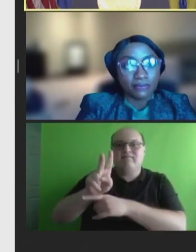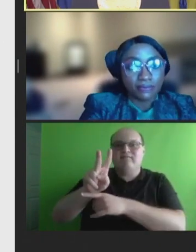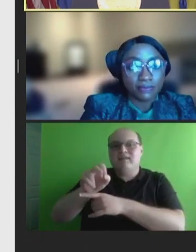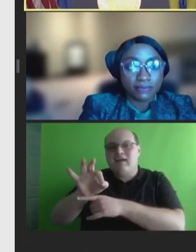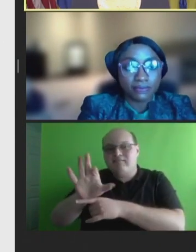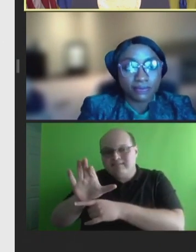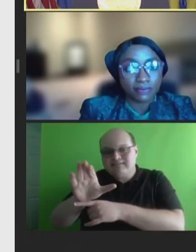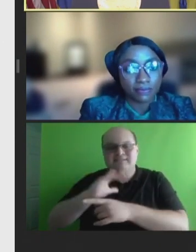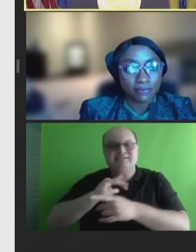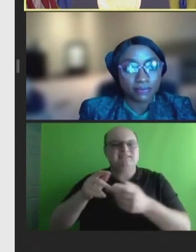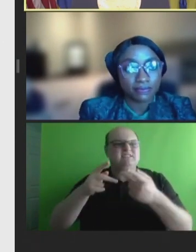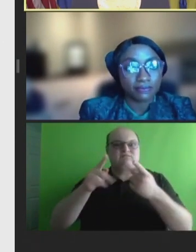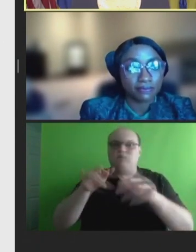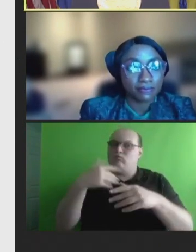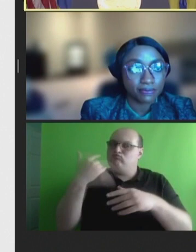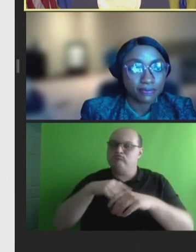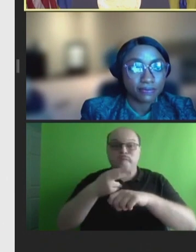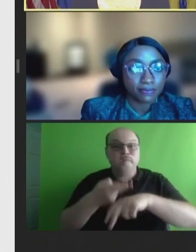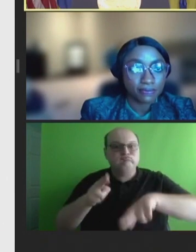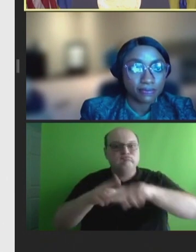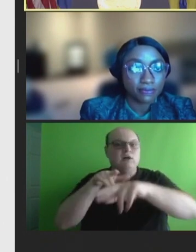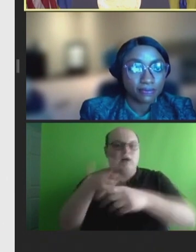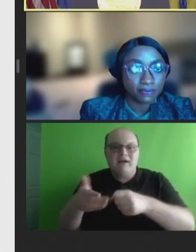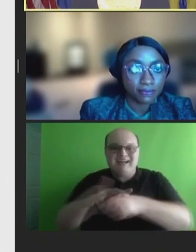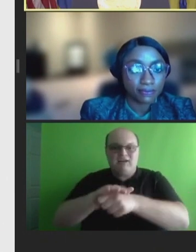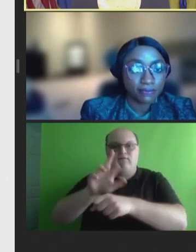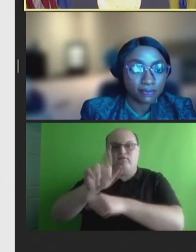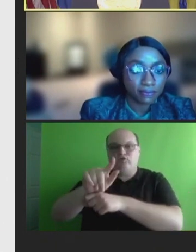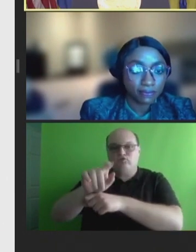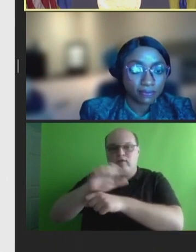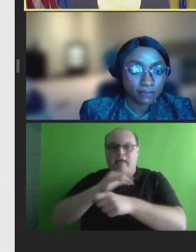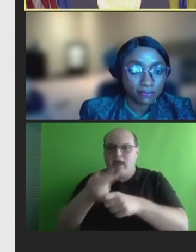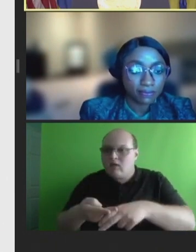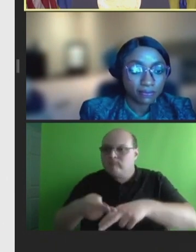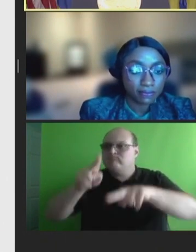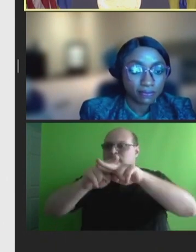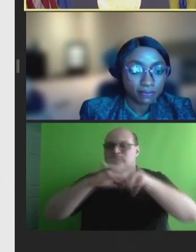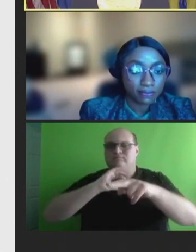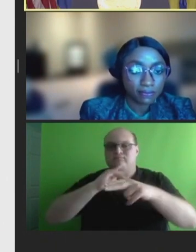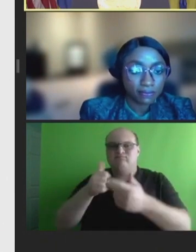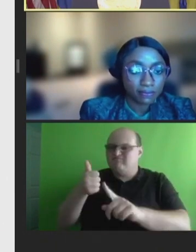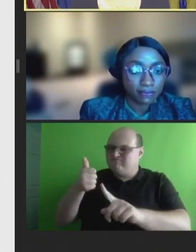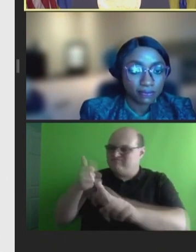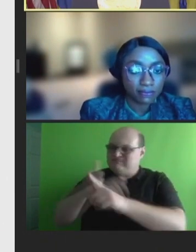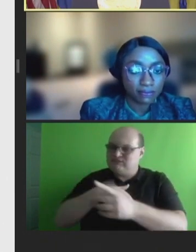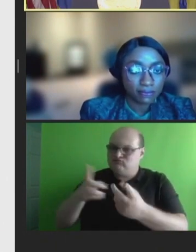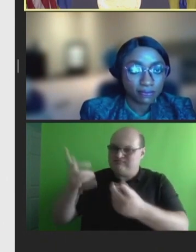to increase vaccination coverage rates, reduce the incidence of preventable diseases -- vaccine